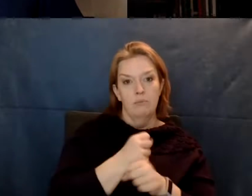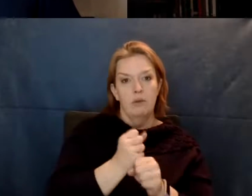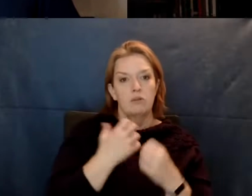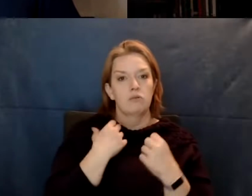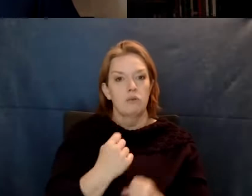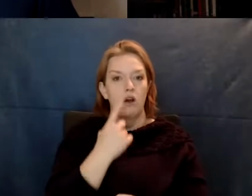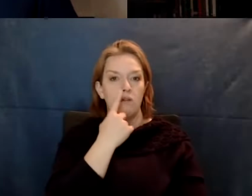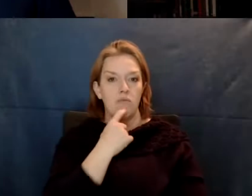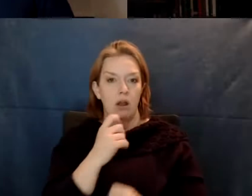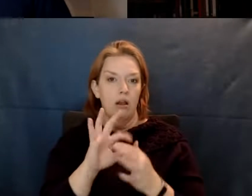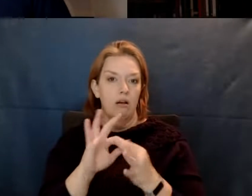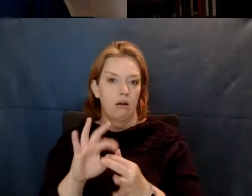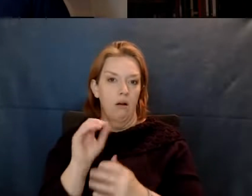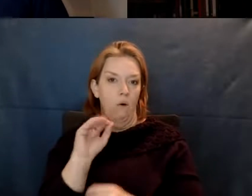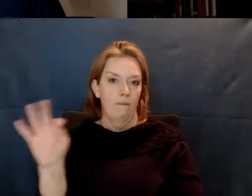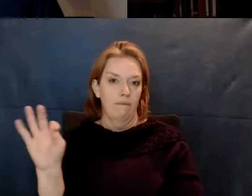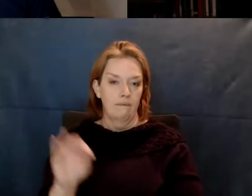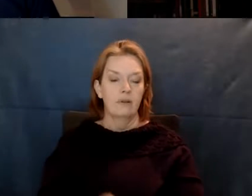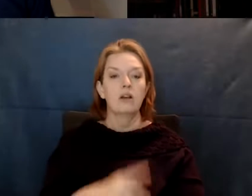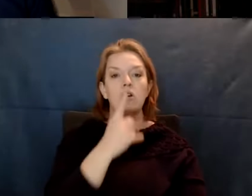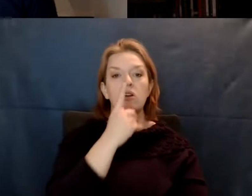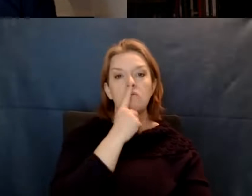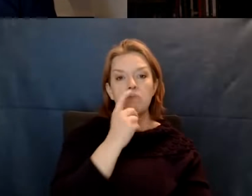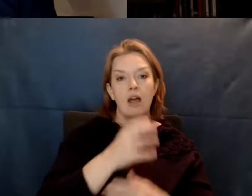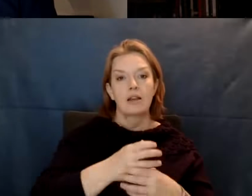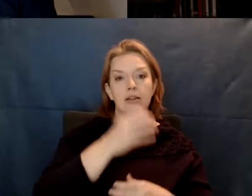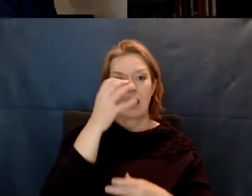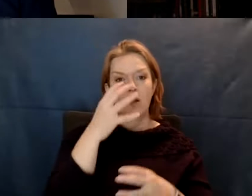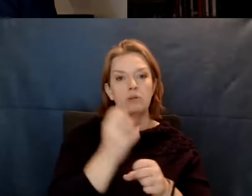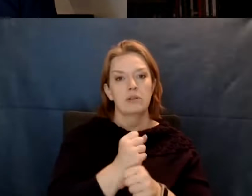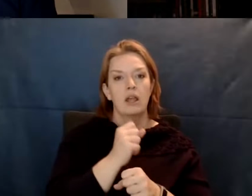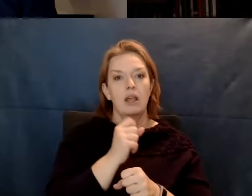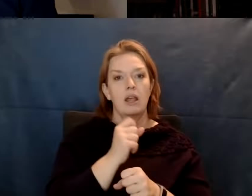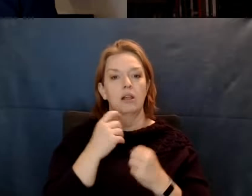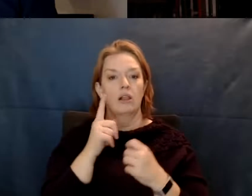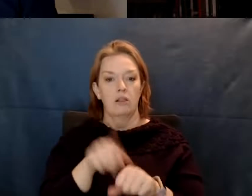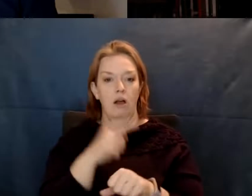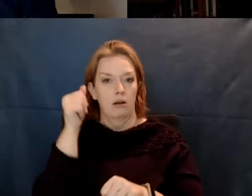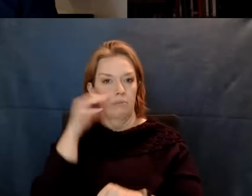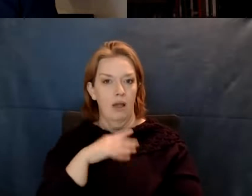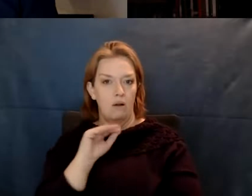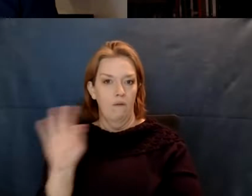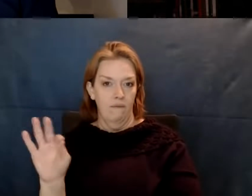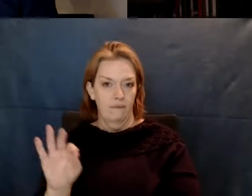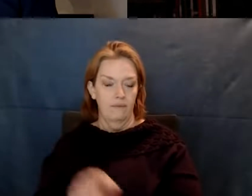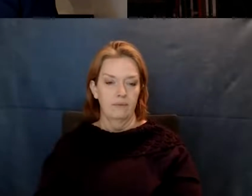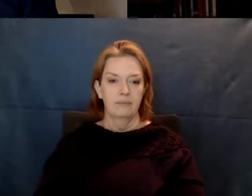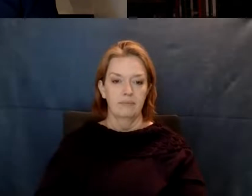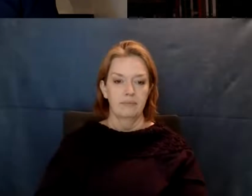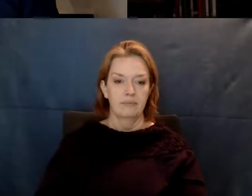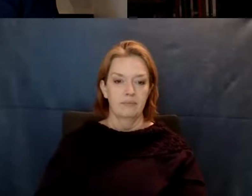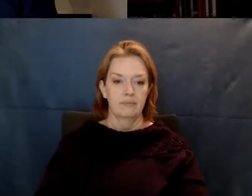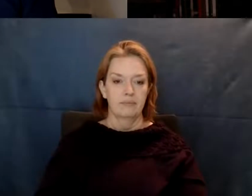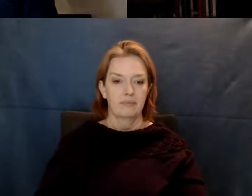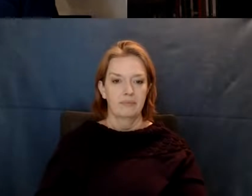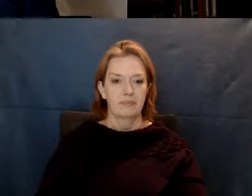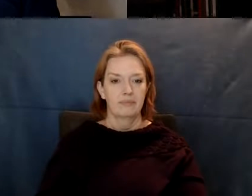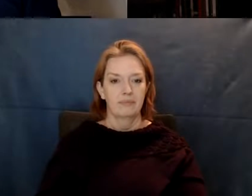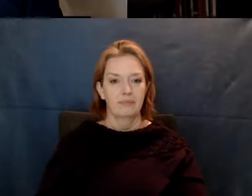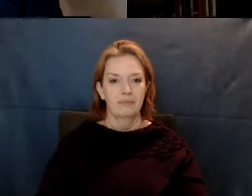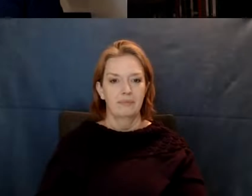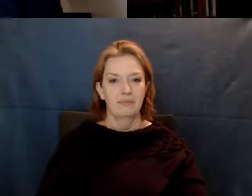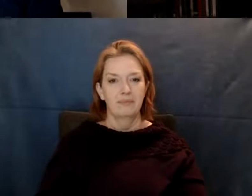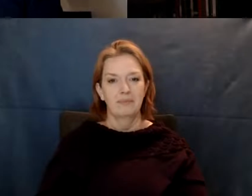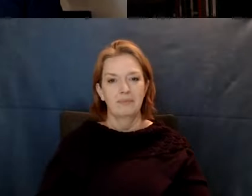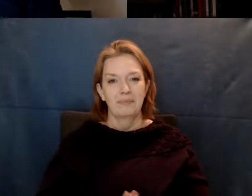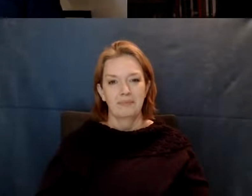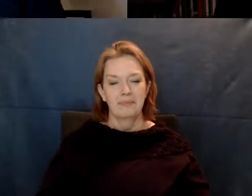red towers take licks wrong man awfully